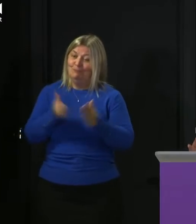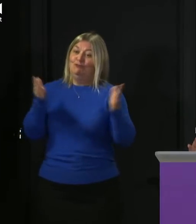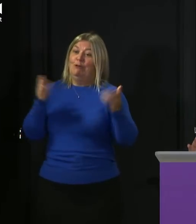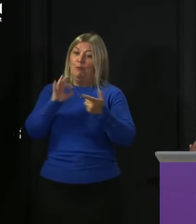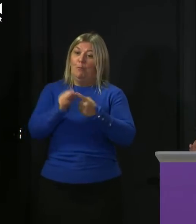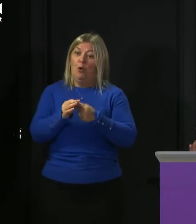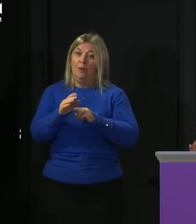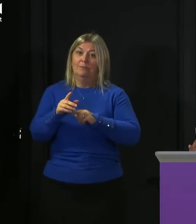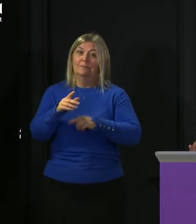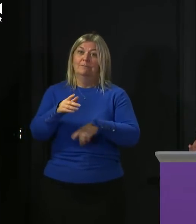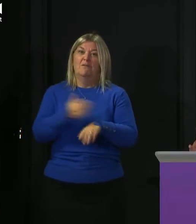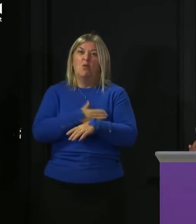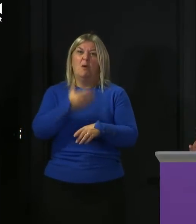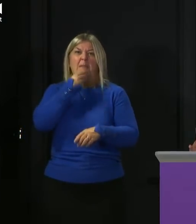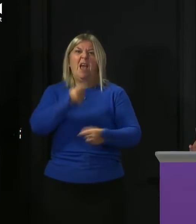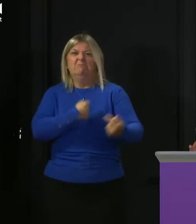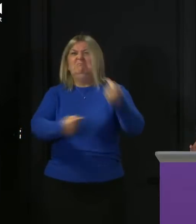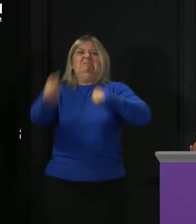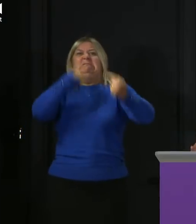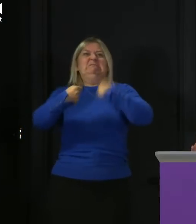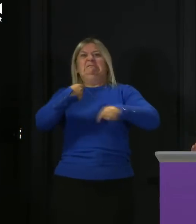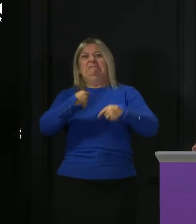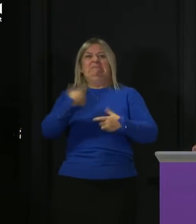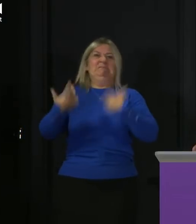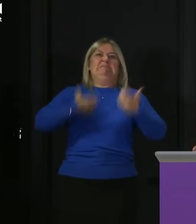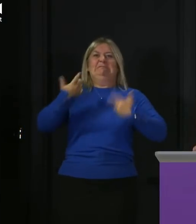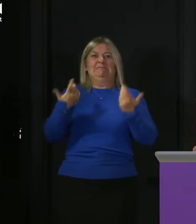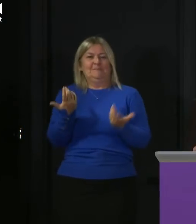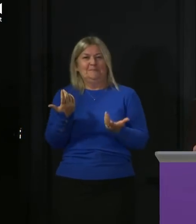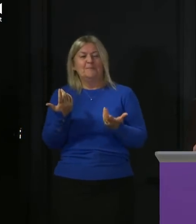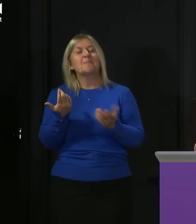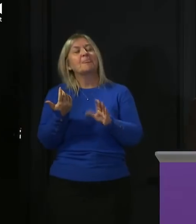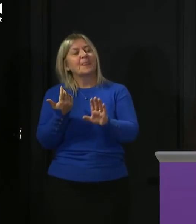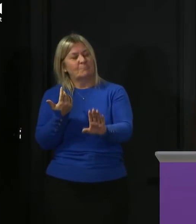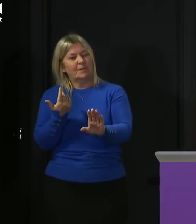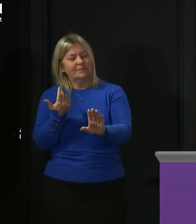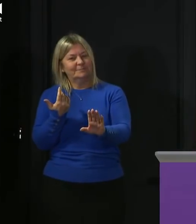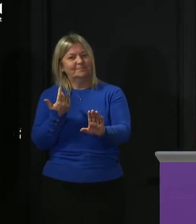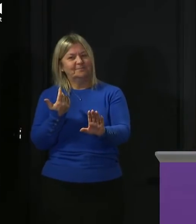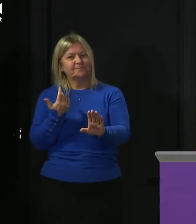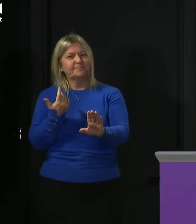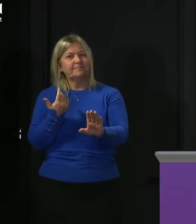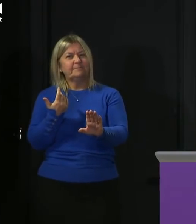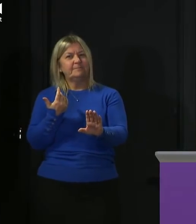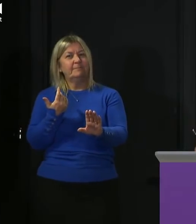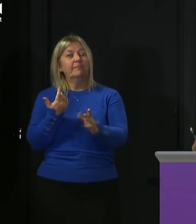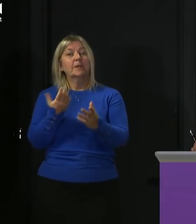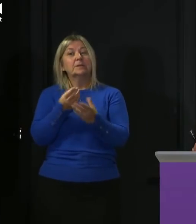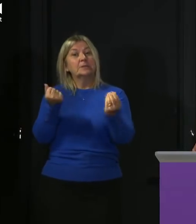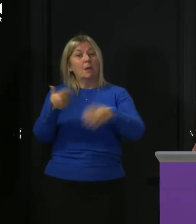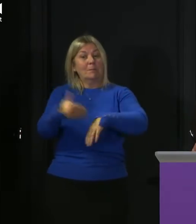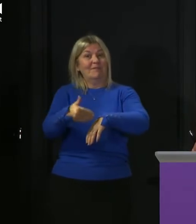men watching get annoyed at that. Some of the implications of home working, for example,